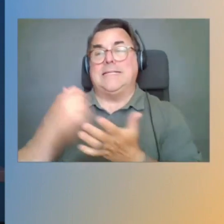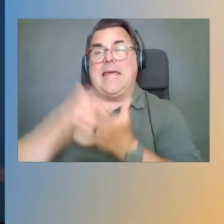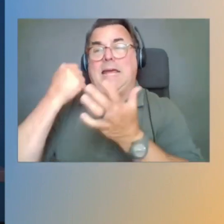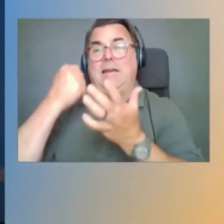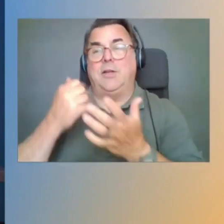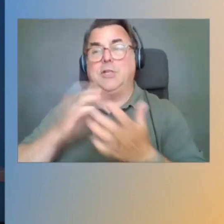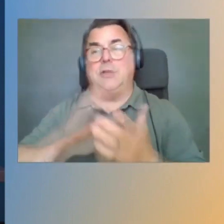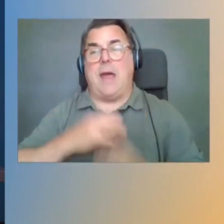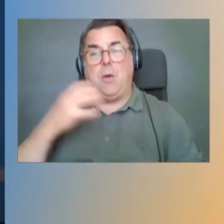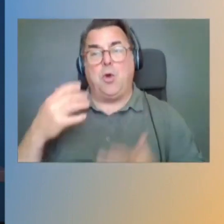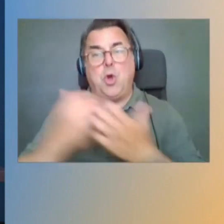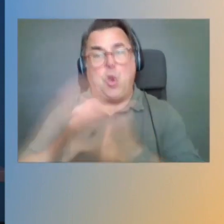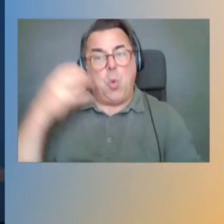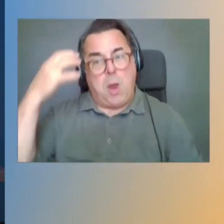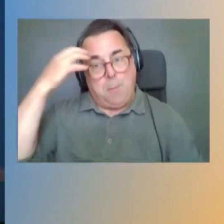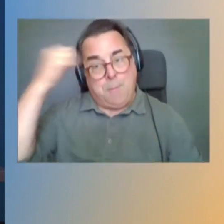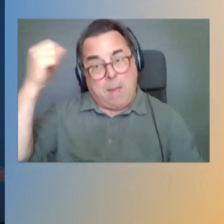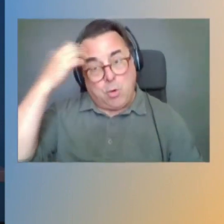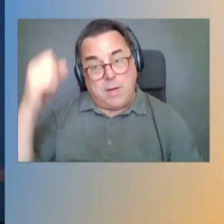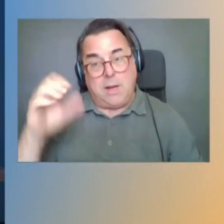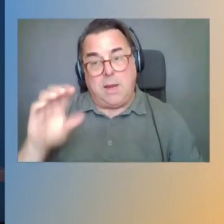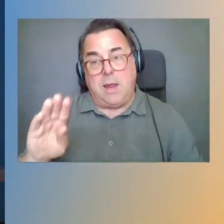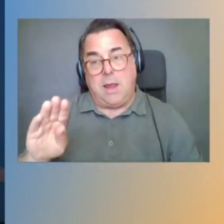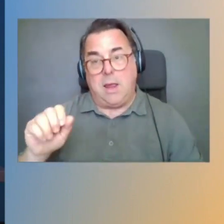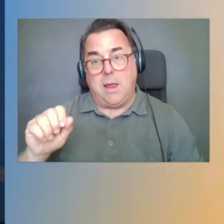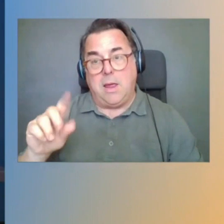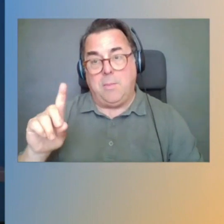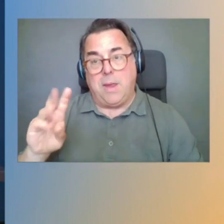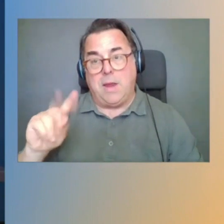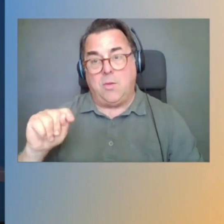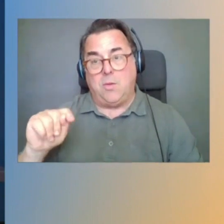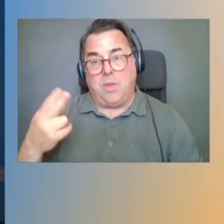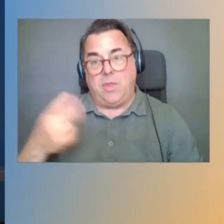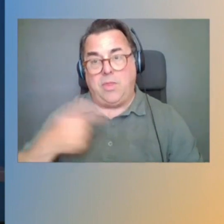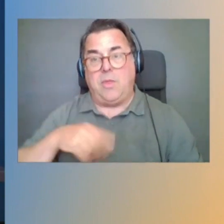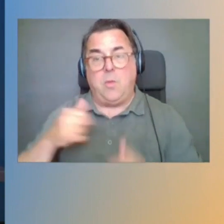that we have, that we now offer on Graviton3.